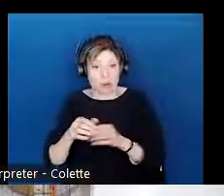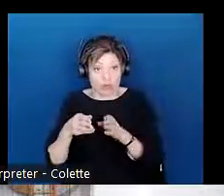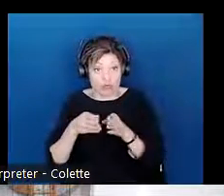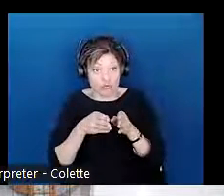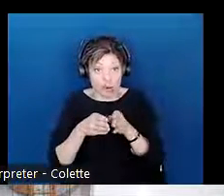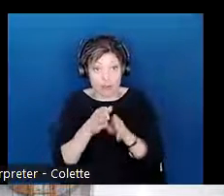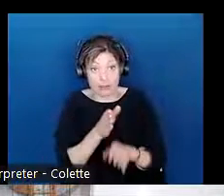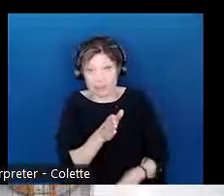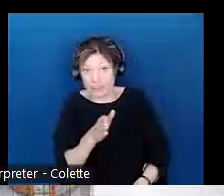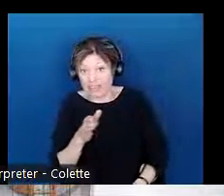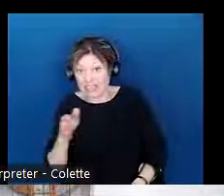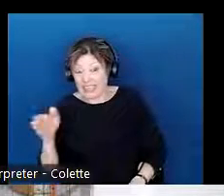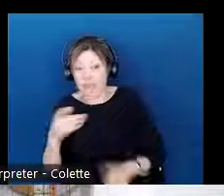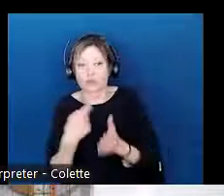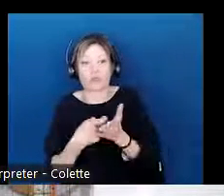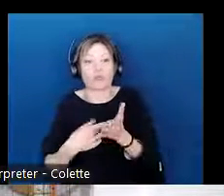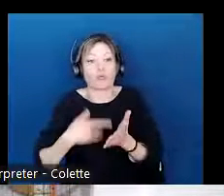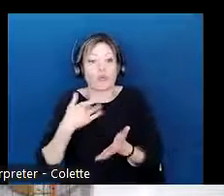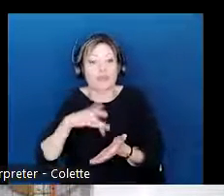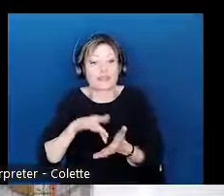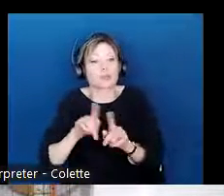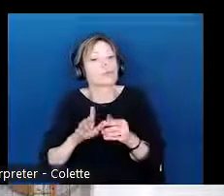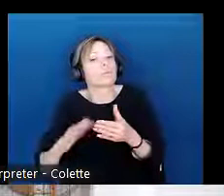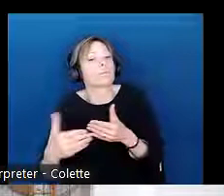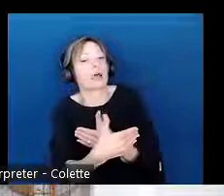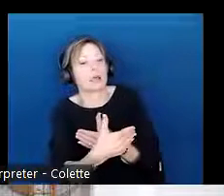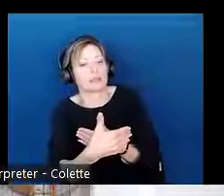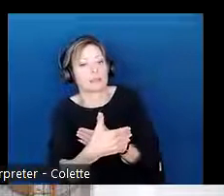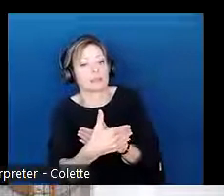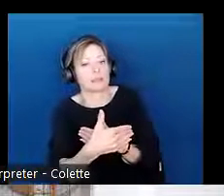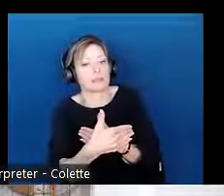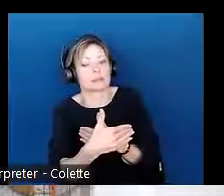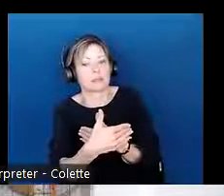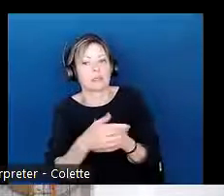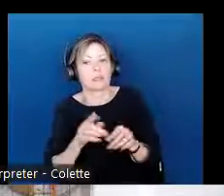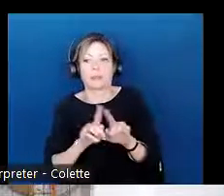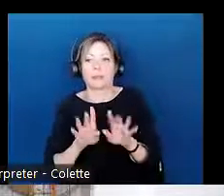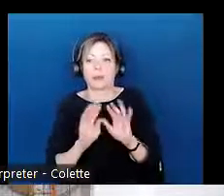Rural Life Center and behind it um but yeah like we mentioned there is a sort of gravel